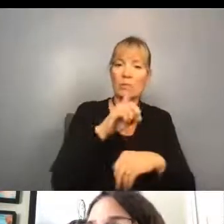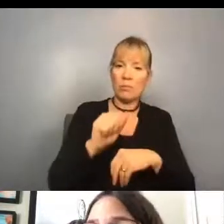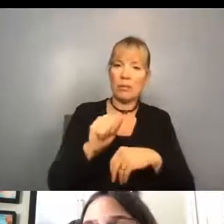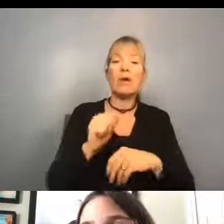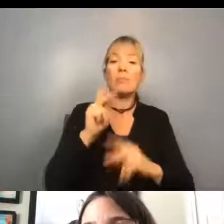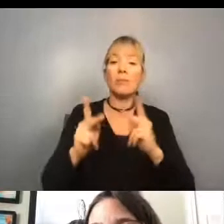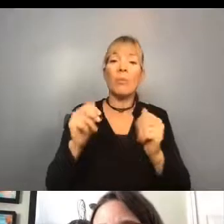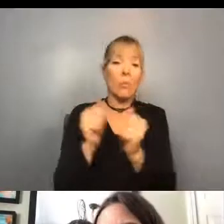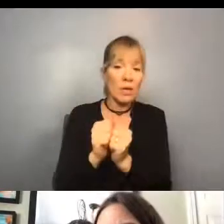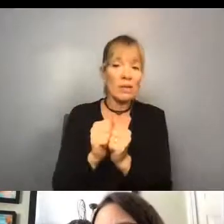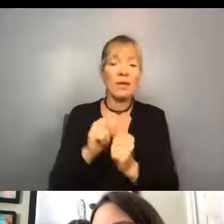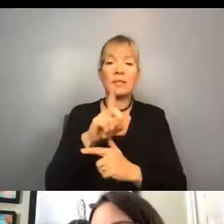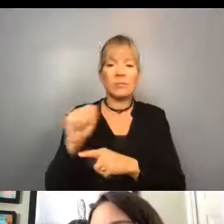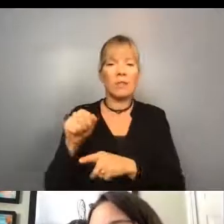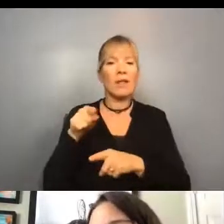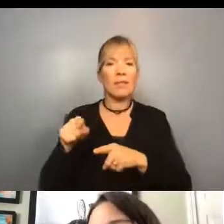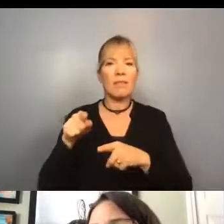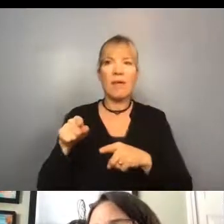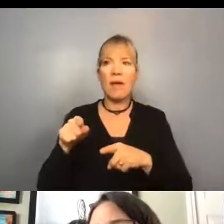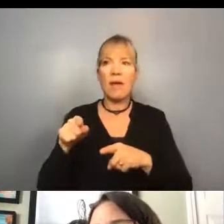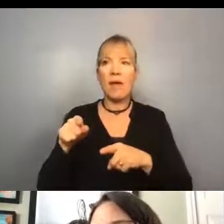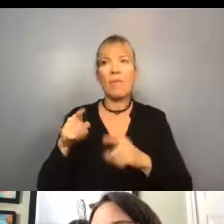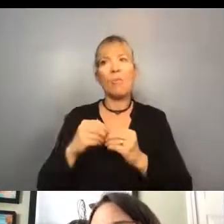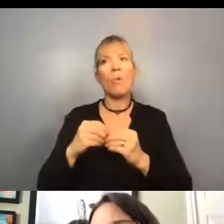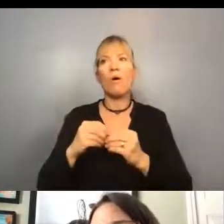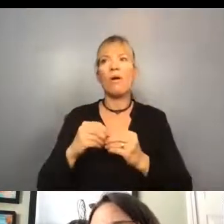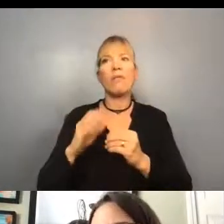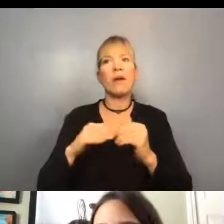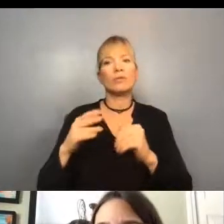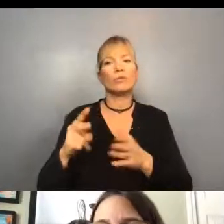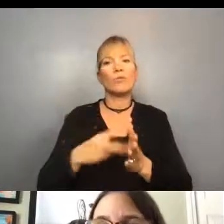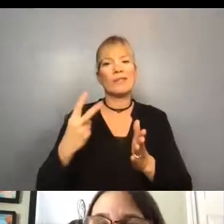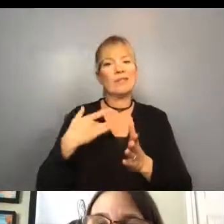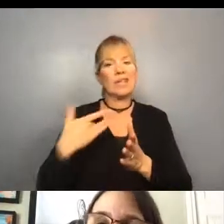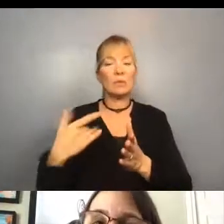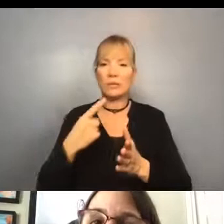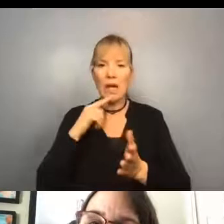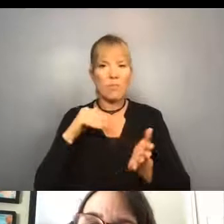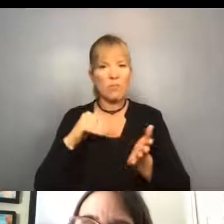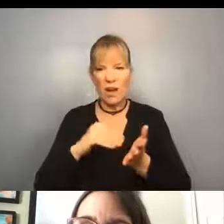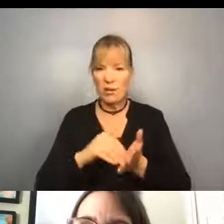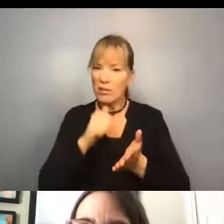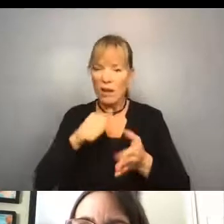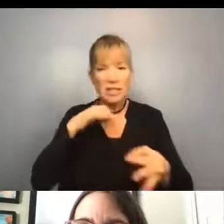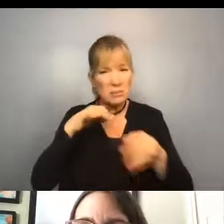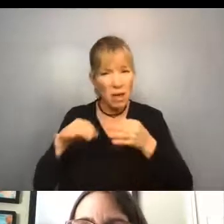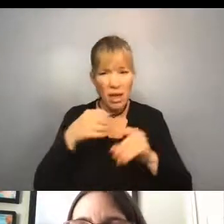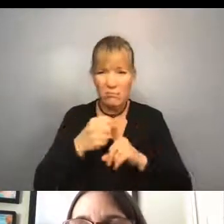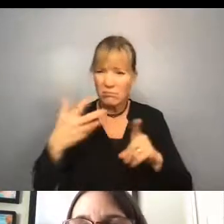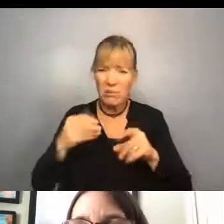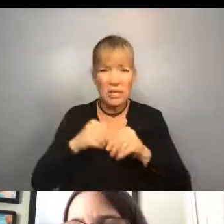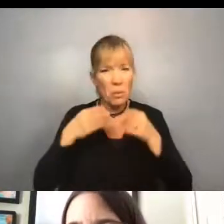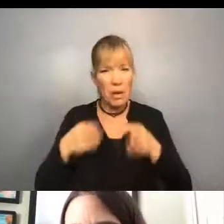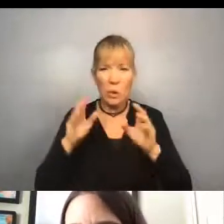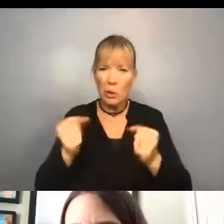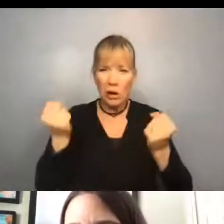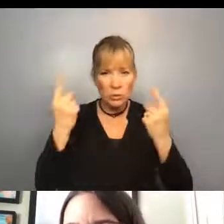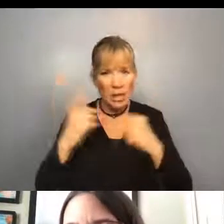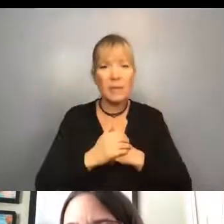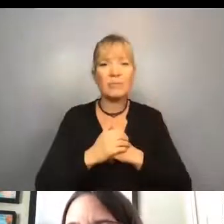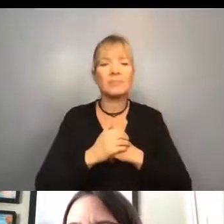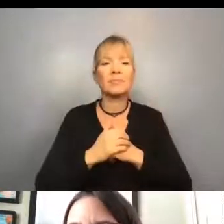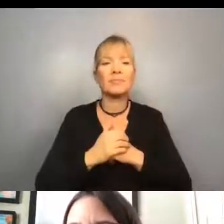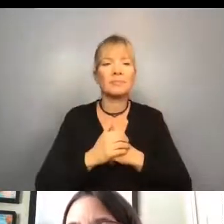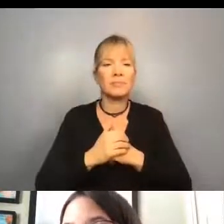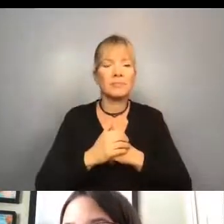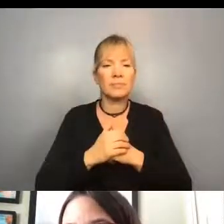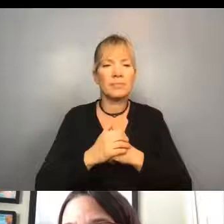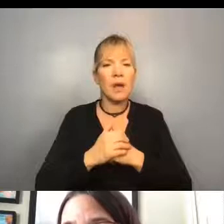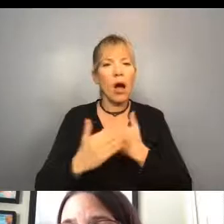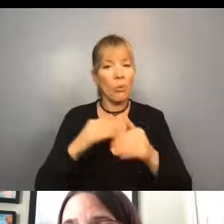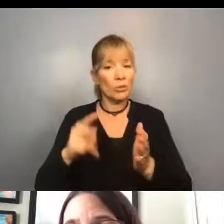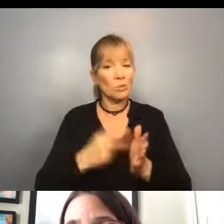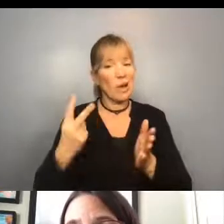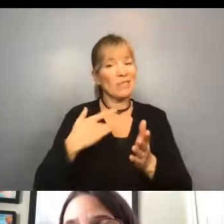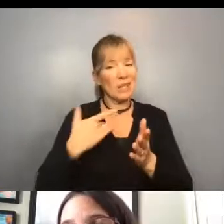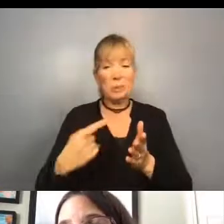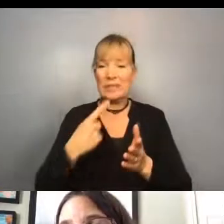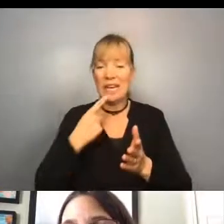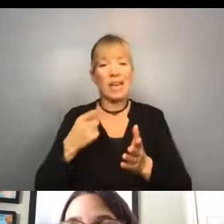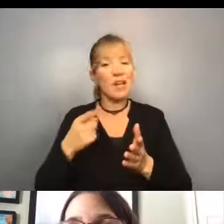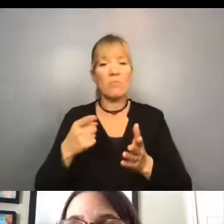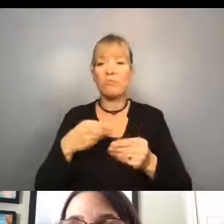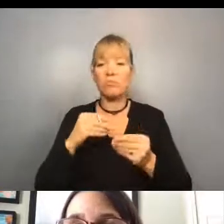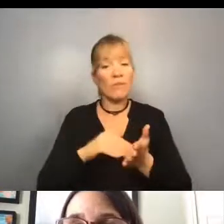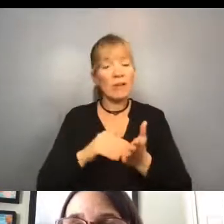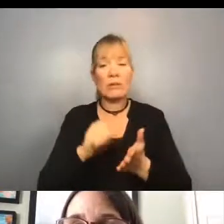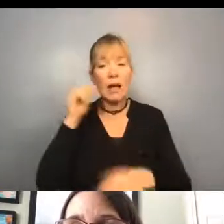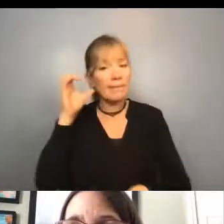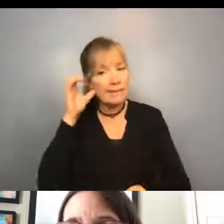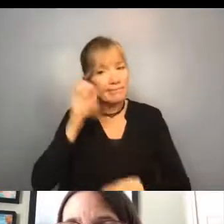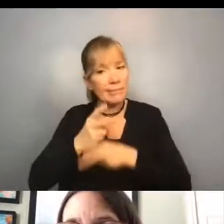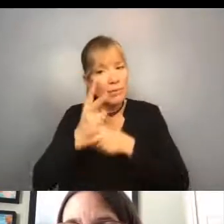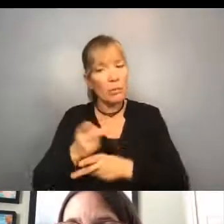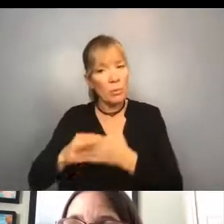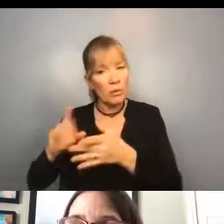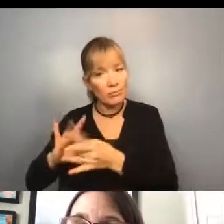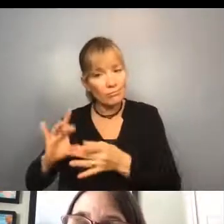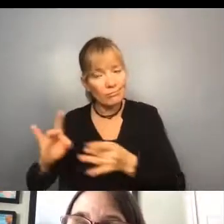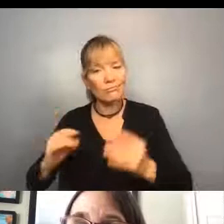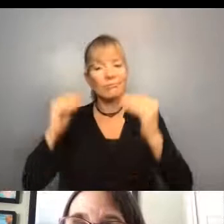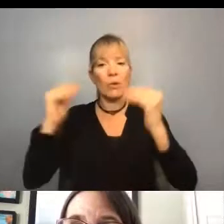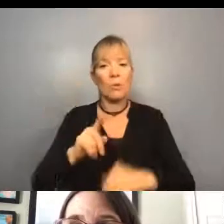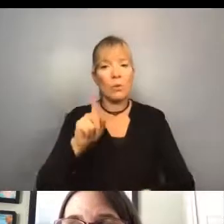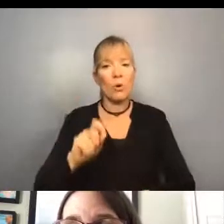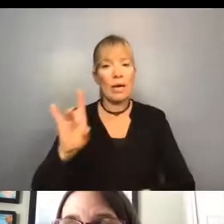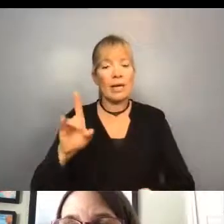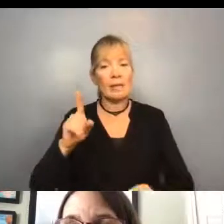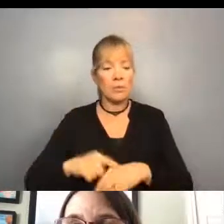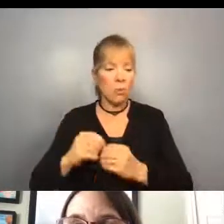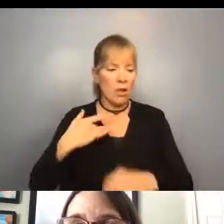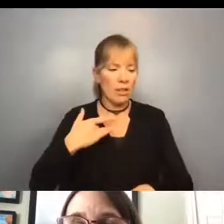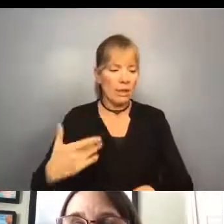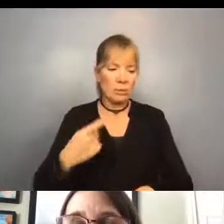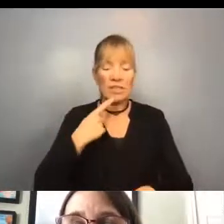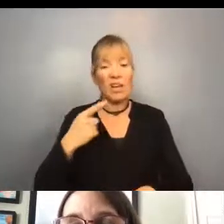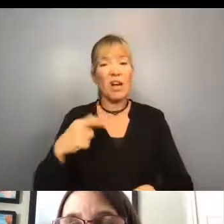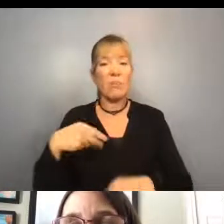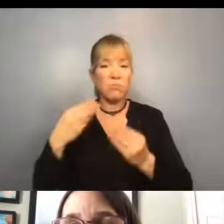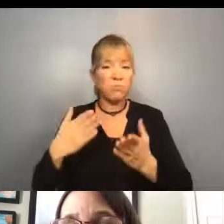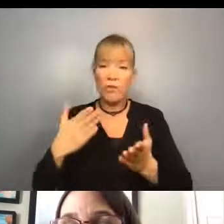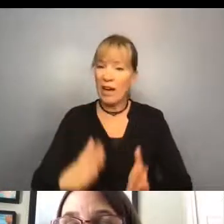disabilities, people with disabilities were more than twice as likely to say that the provider did not explain things in a way they could understand. Almost twice as likely to say that their provider did not listen carefully to them. 1.8 times more likely to say the provider